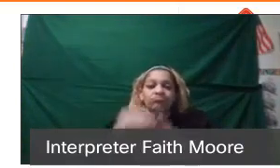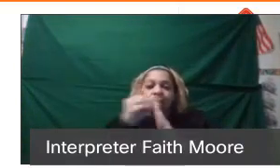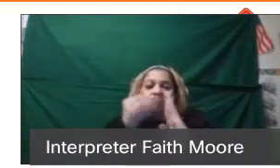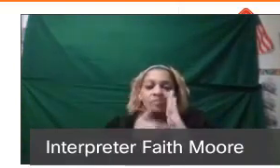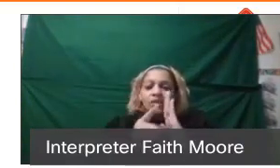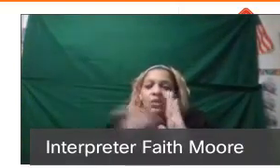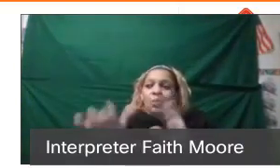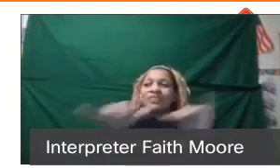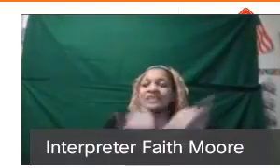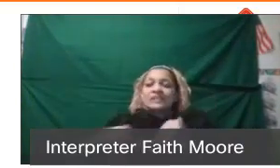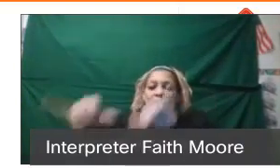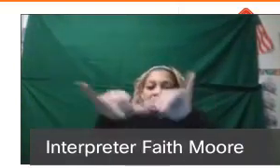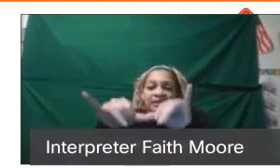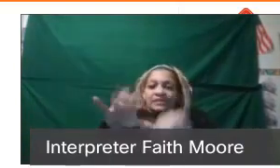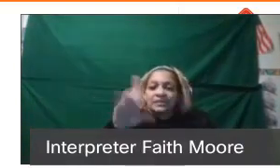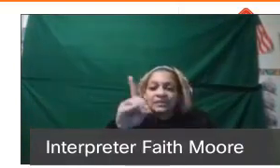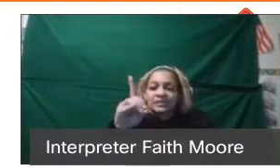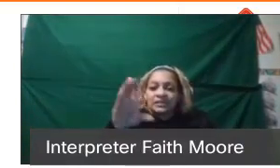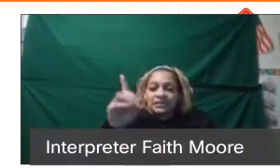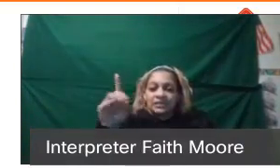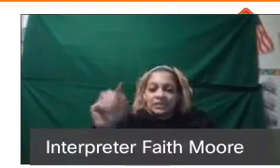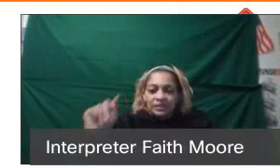In term of the average of.